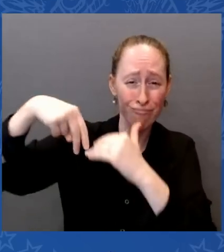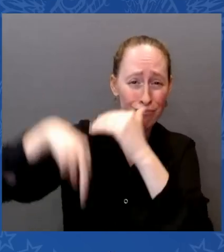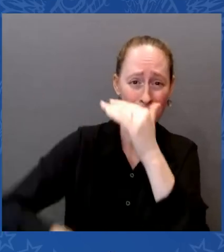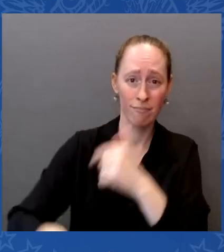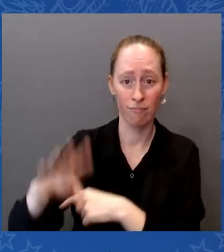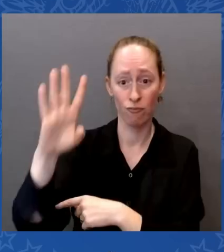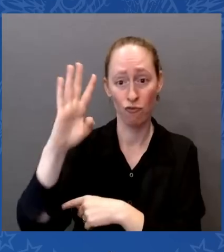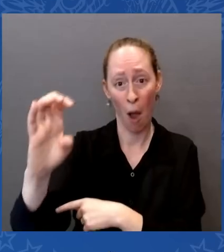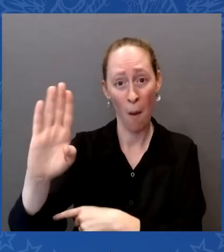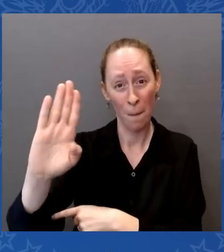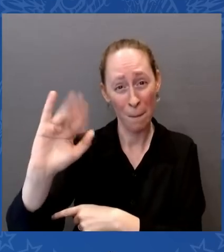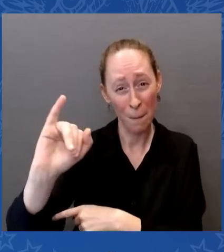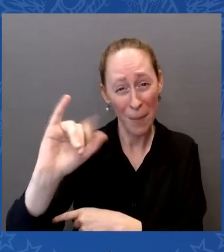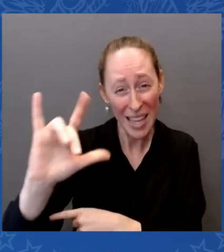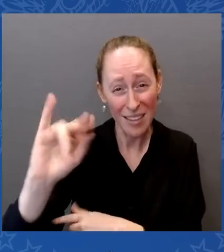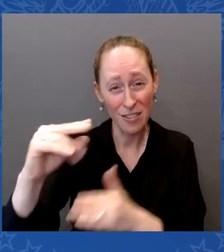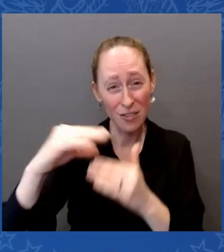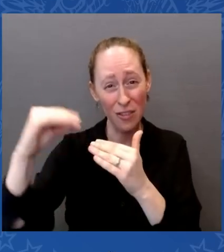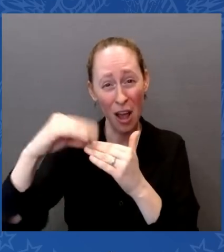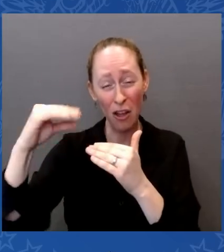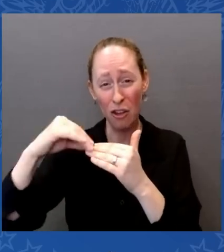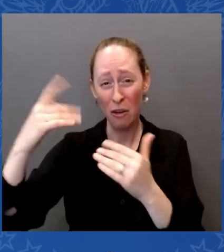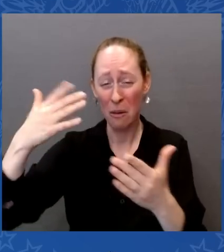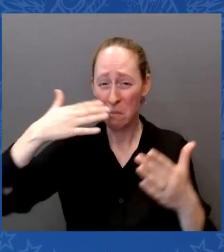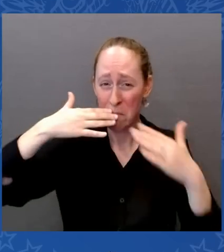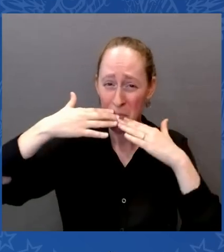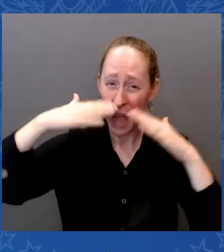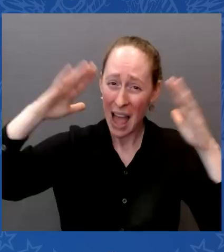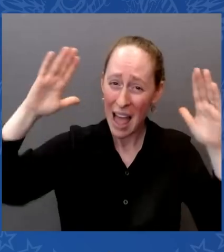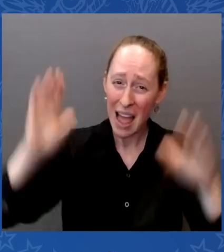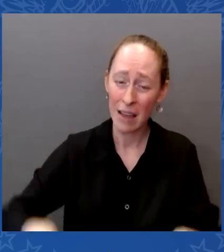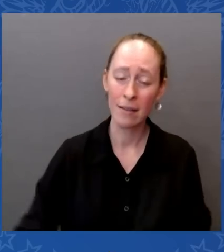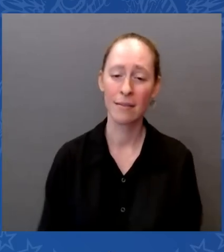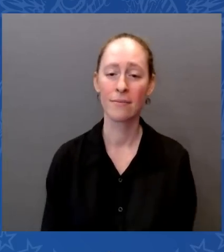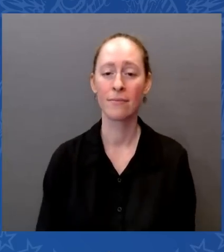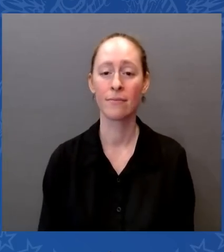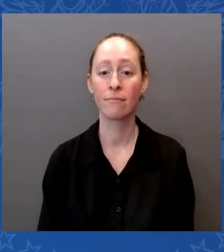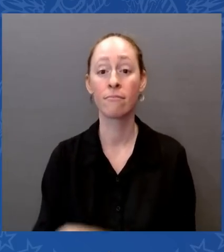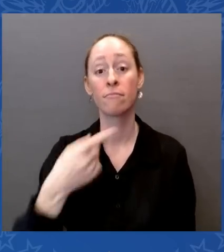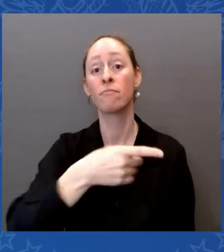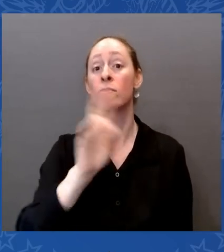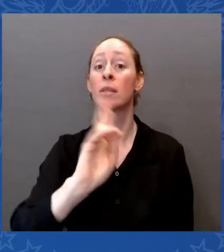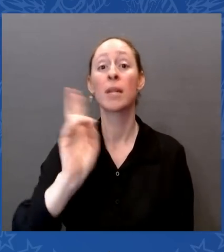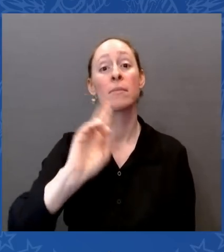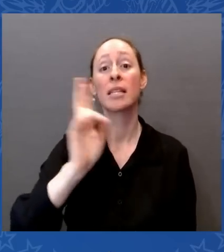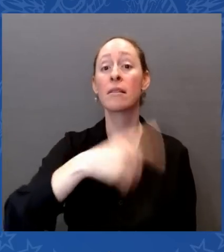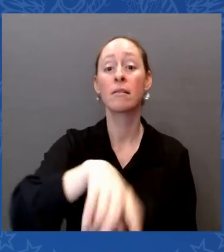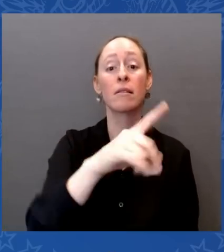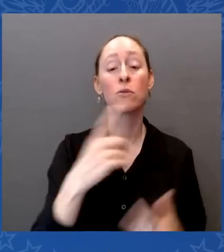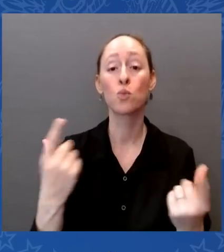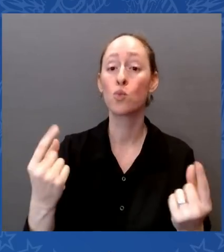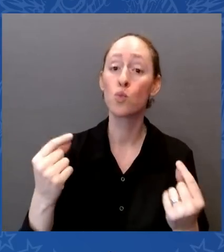voted for $2 trillion tax cut -- a Trump tax cut -- which overwhelmingly benefitted the wealthy